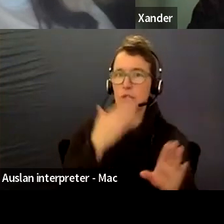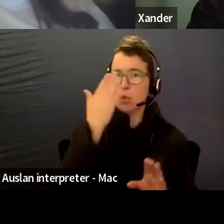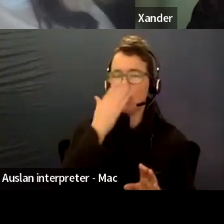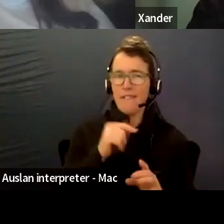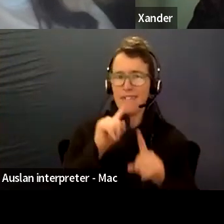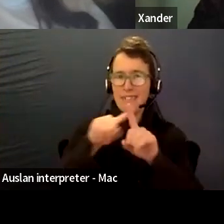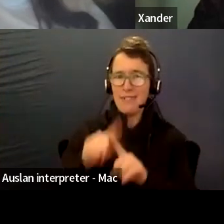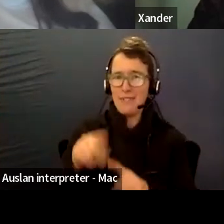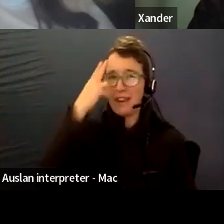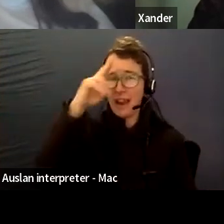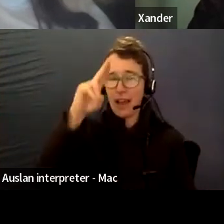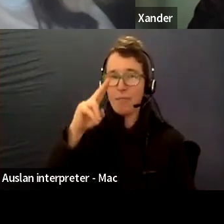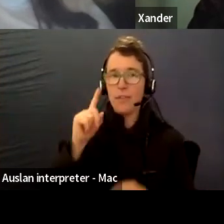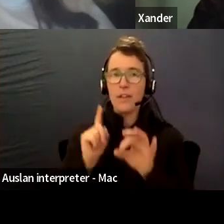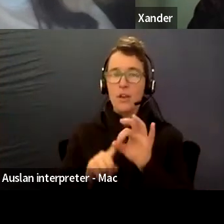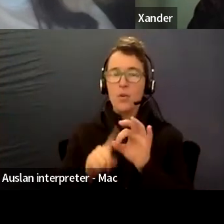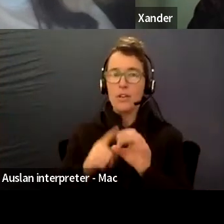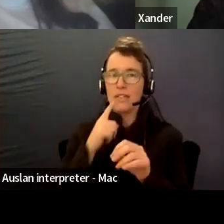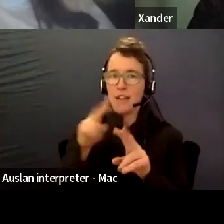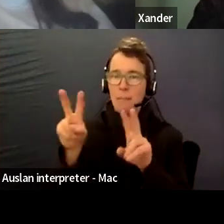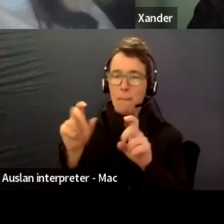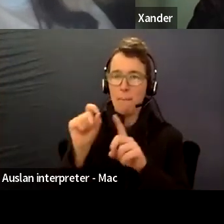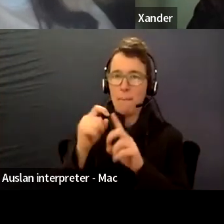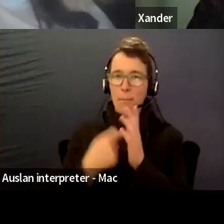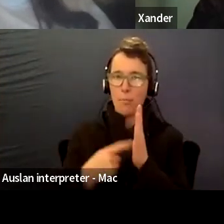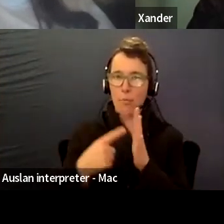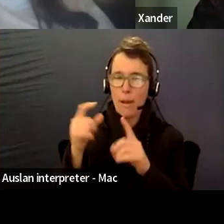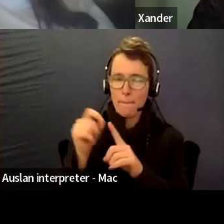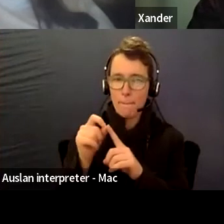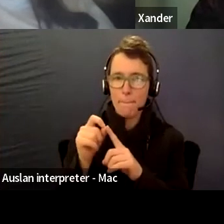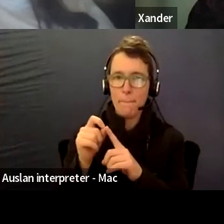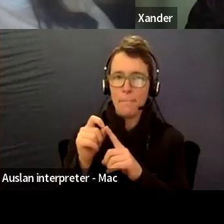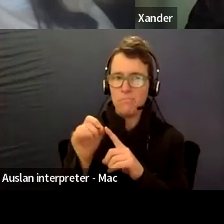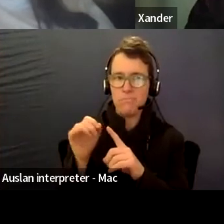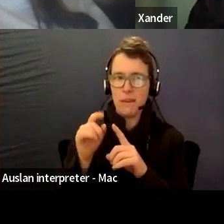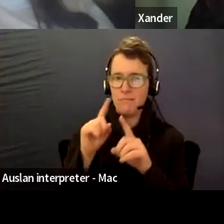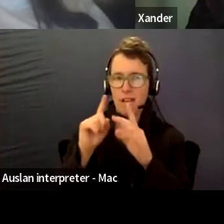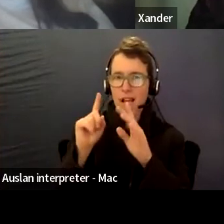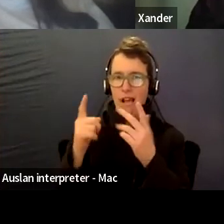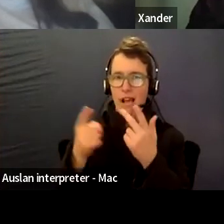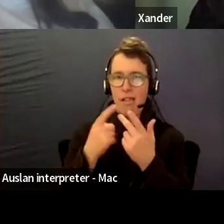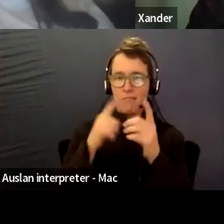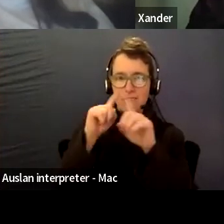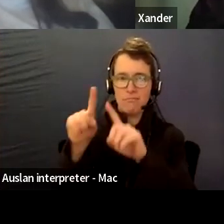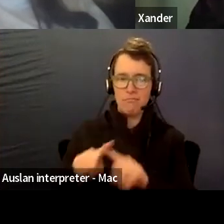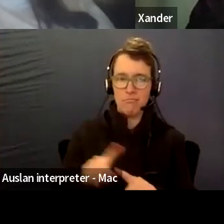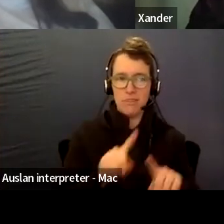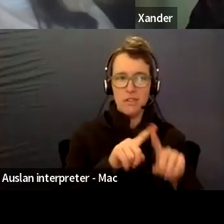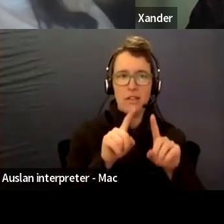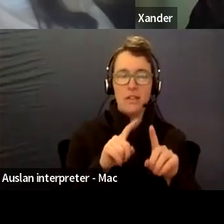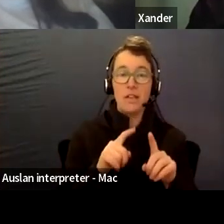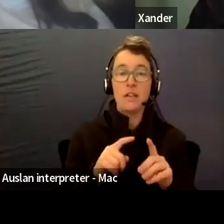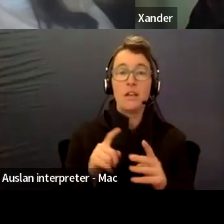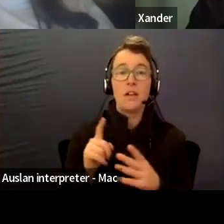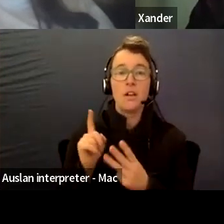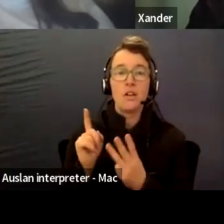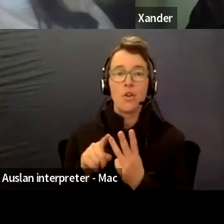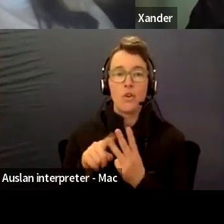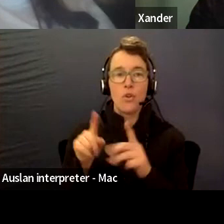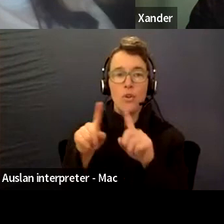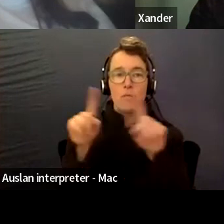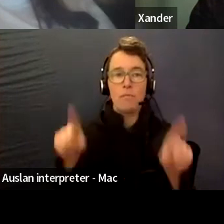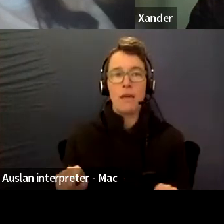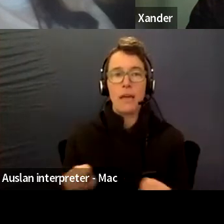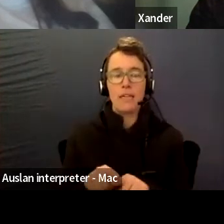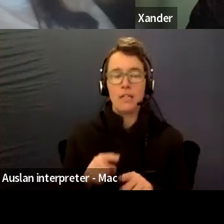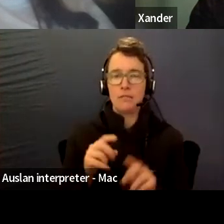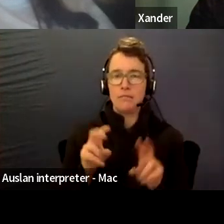So, the Queenslanders on the call will call it print. And there's a host of other different names as well. So, then the third page on there, it says knowledge to help.